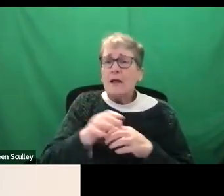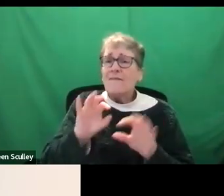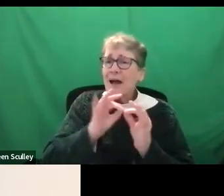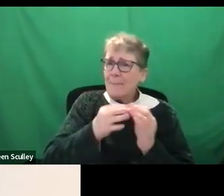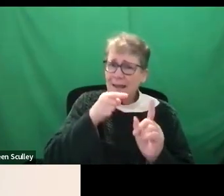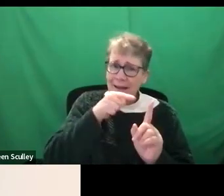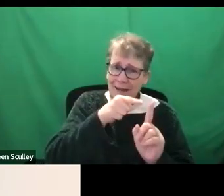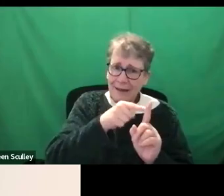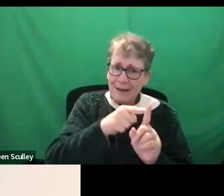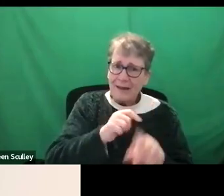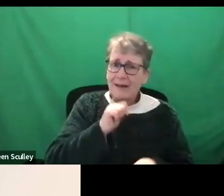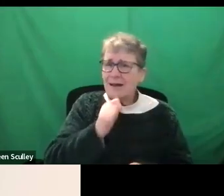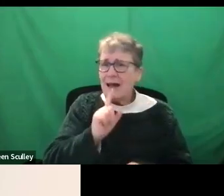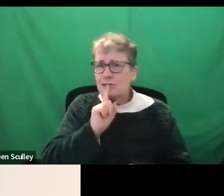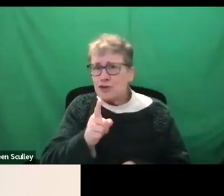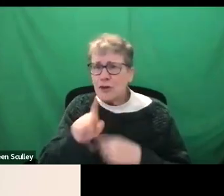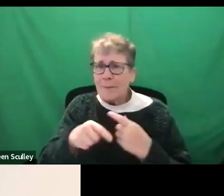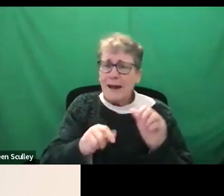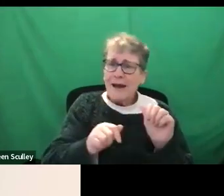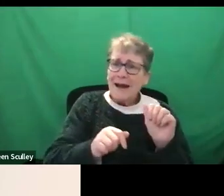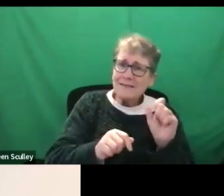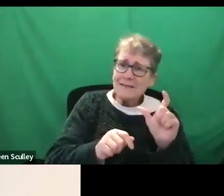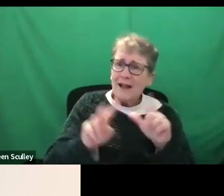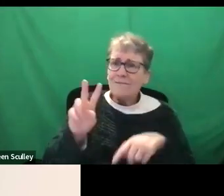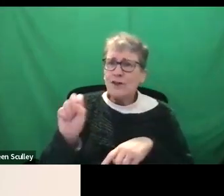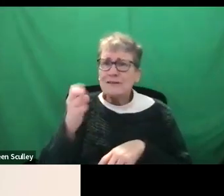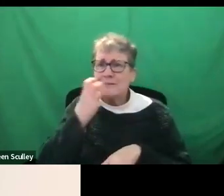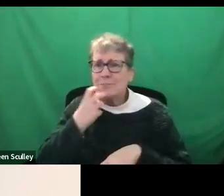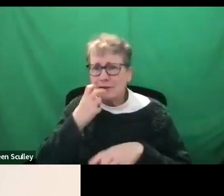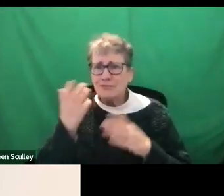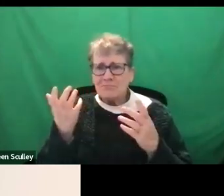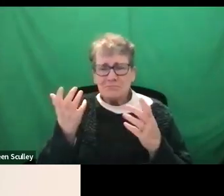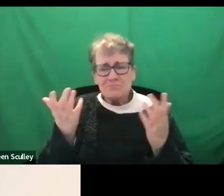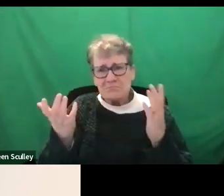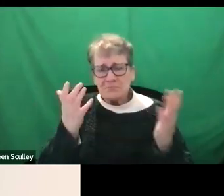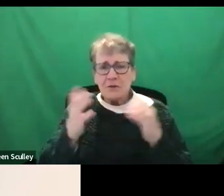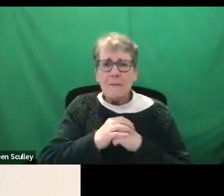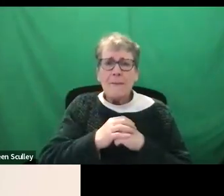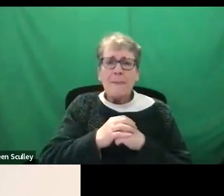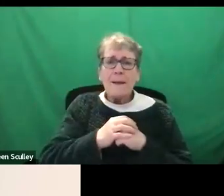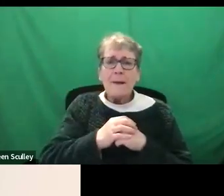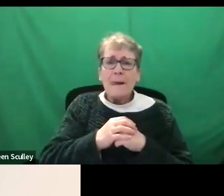I'd like to review a case example with all of you. There is a family that was not sure about